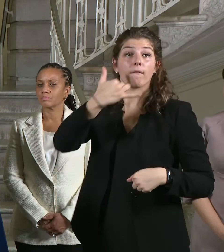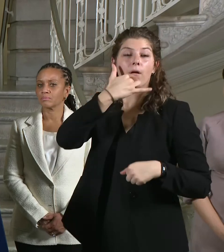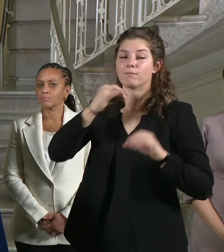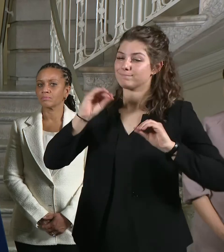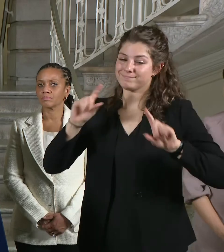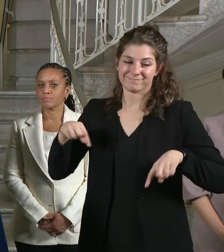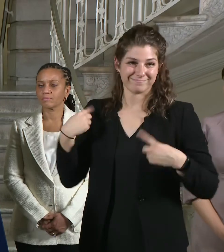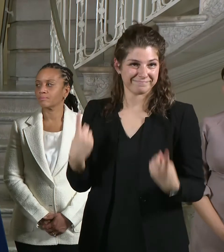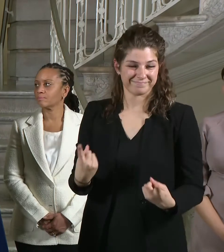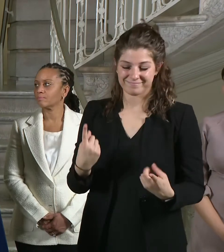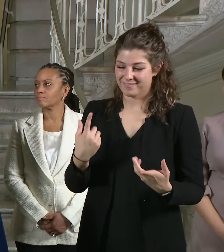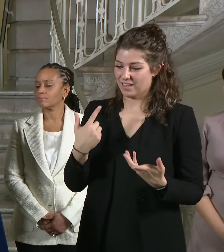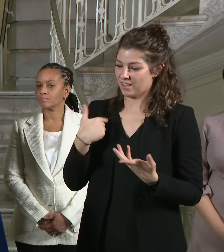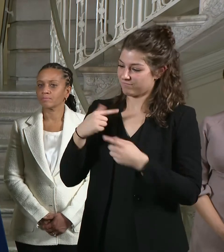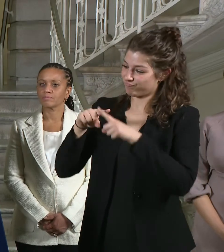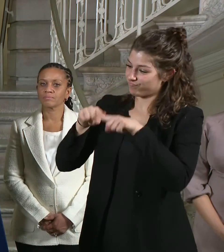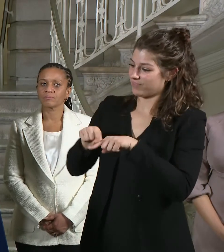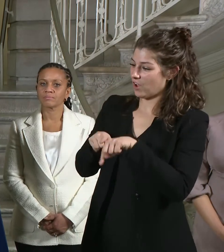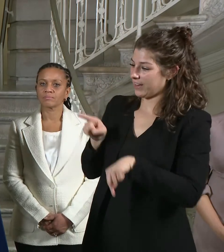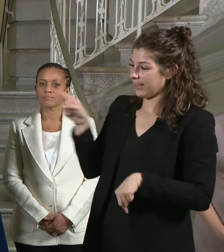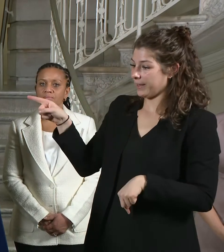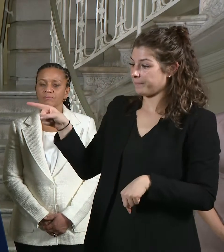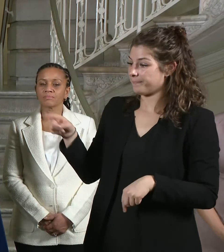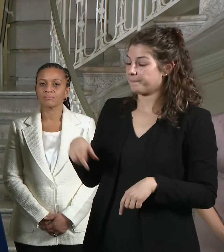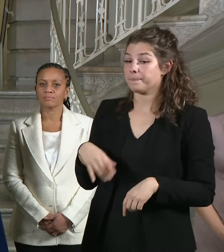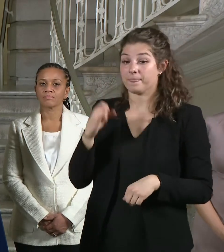AMAZING JOB FOR THIS DUTY AND I WILL CONTINUE TO